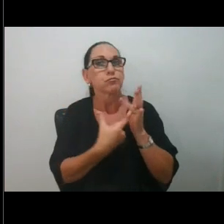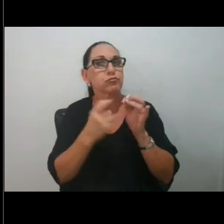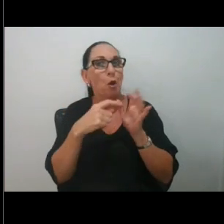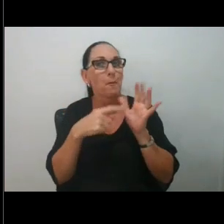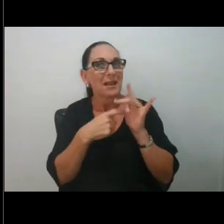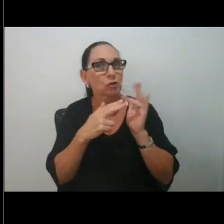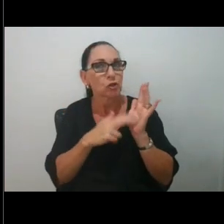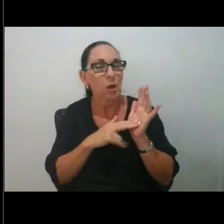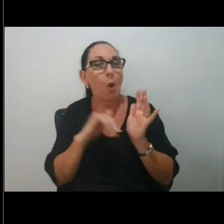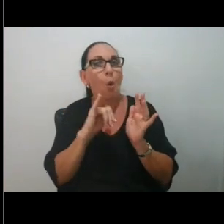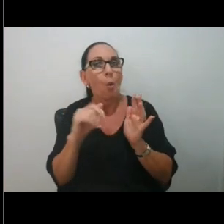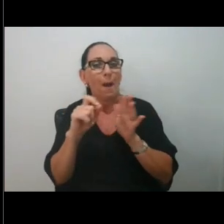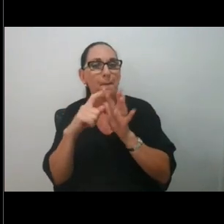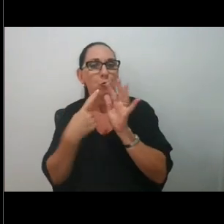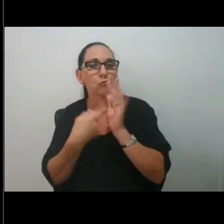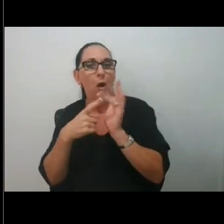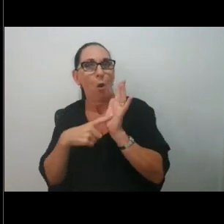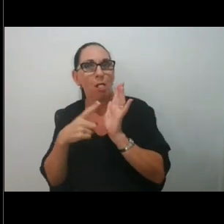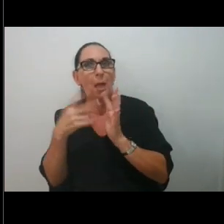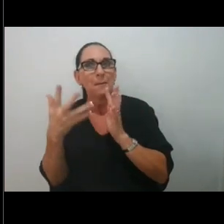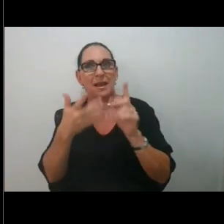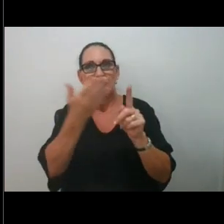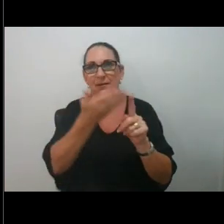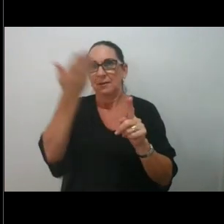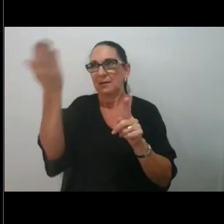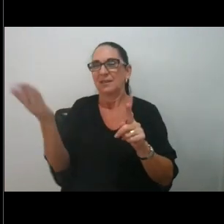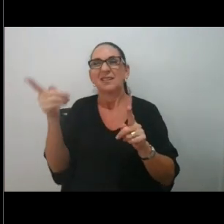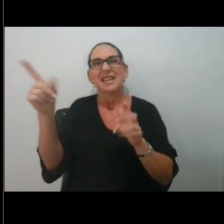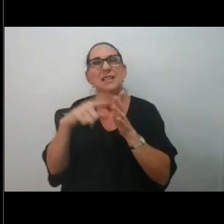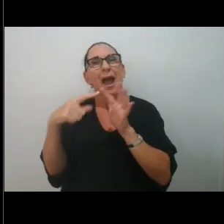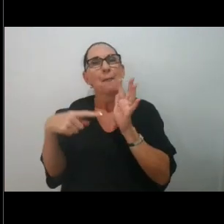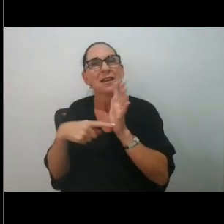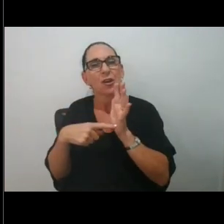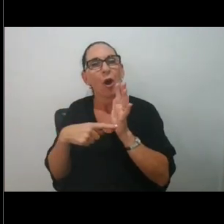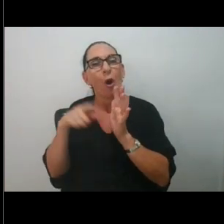Corrections so although they are starting afresh with a new person that that new person